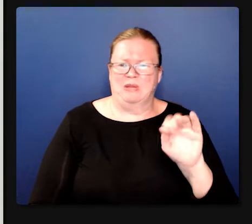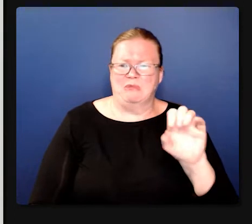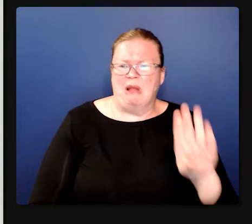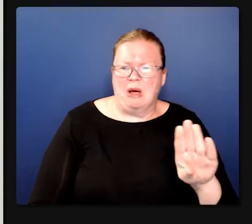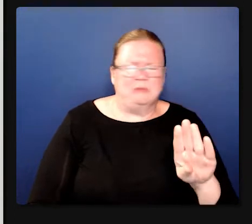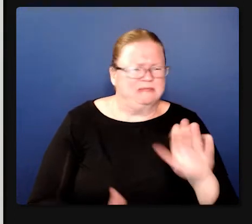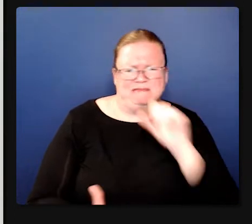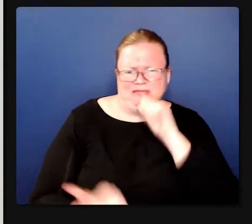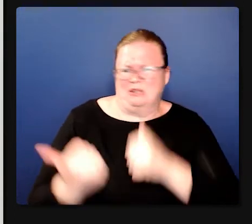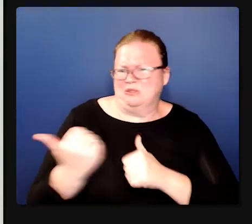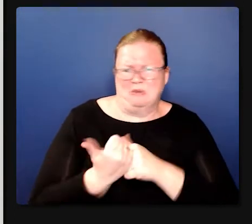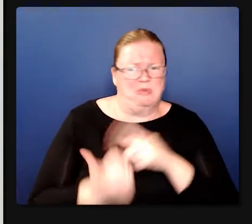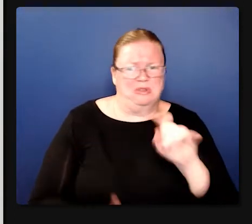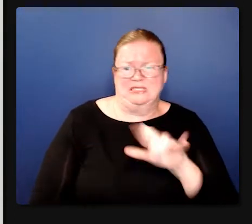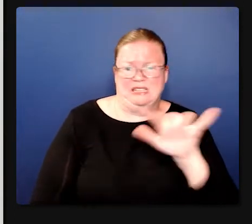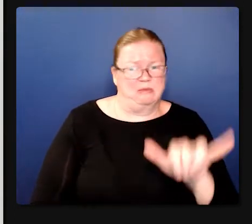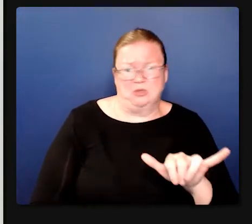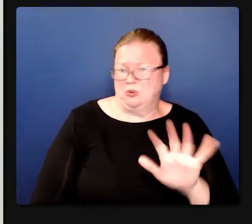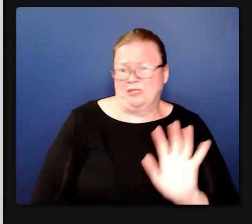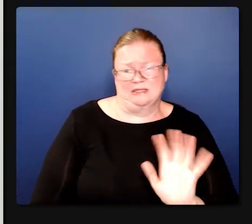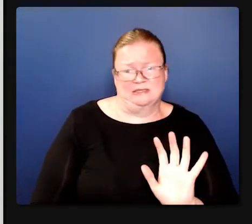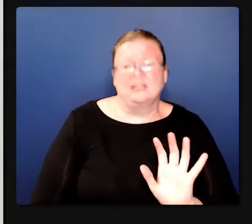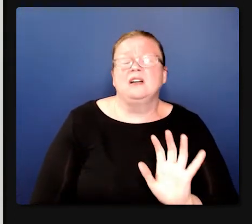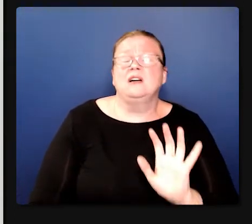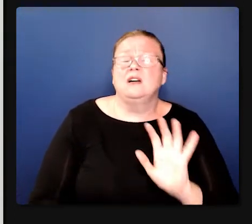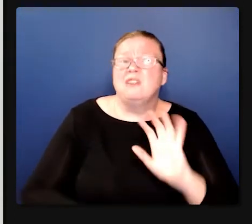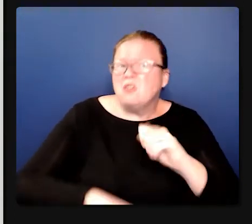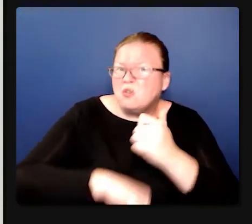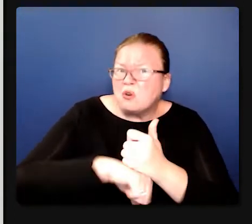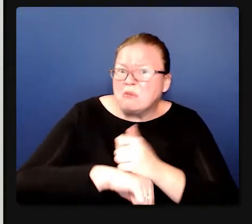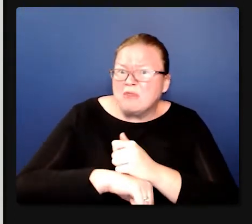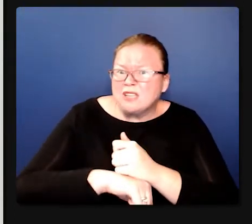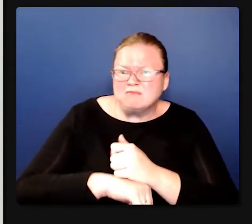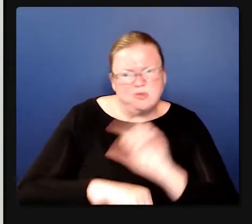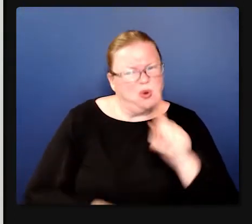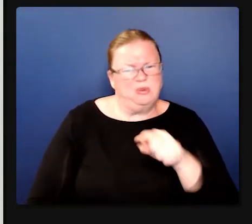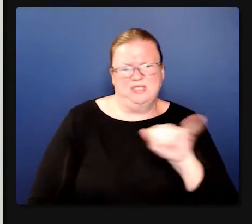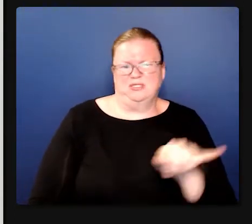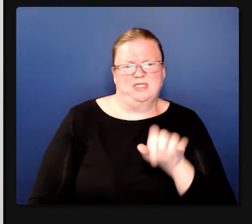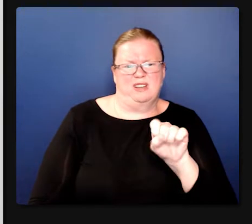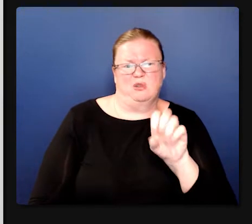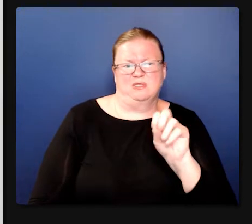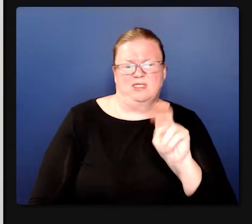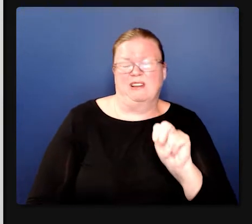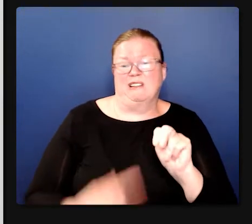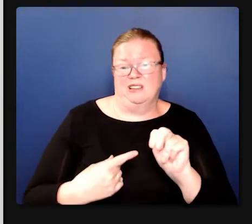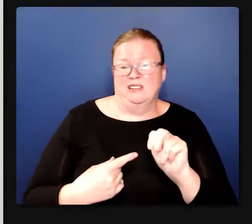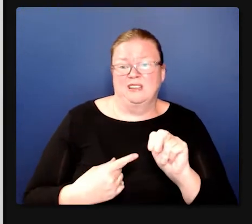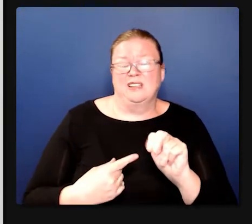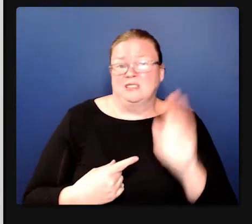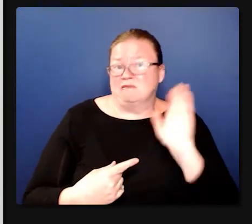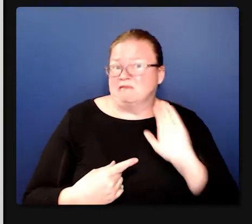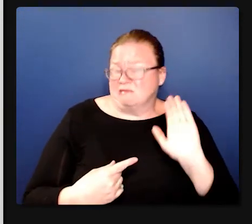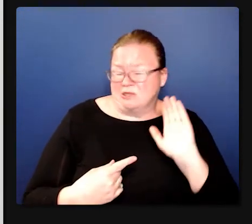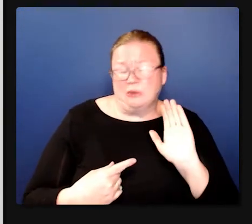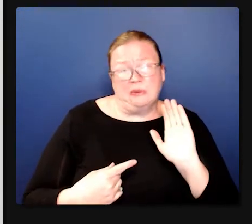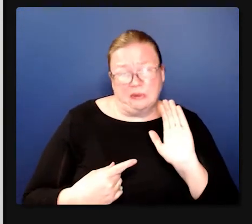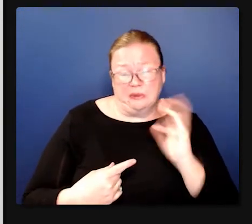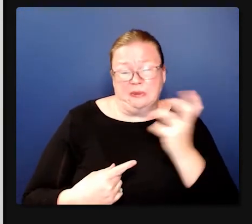It did not support telemetry. The format was just JSON format, and that came with higher costs